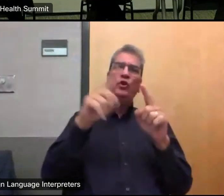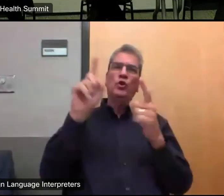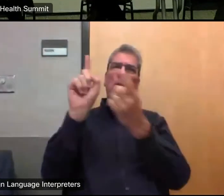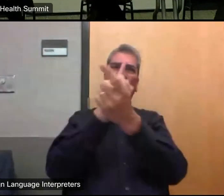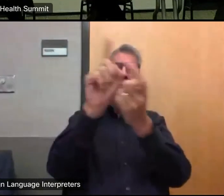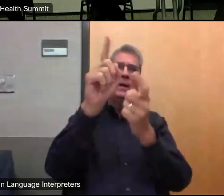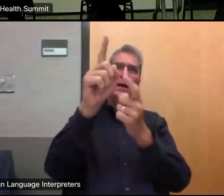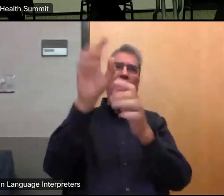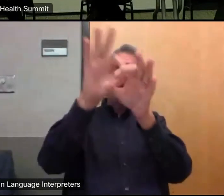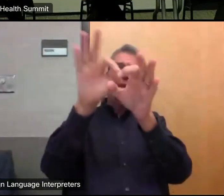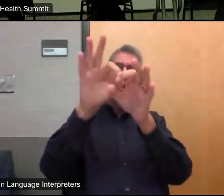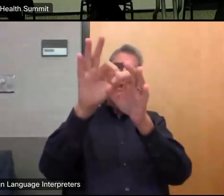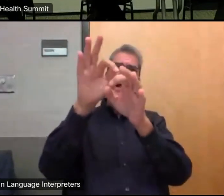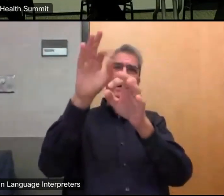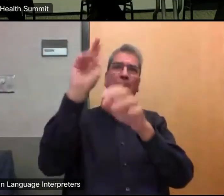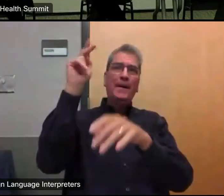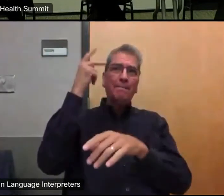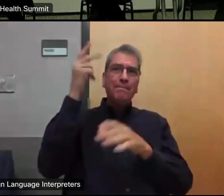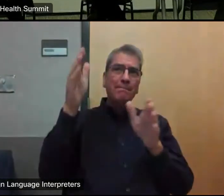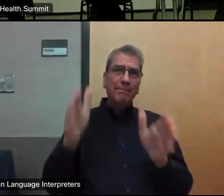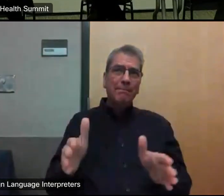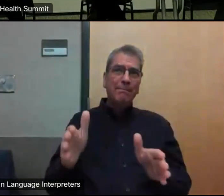and so that we can get communications and education to them.